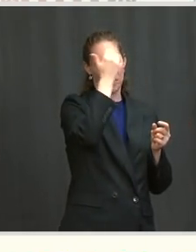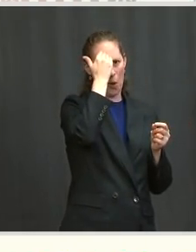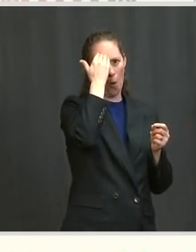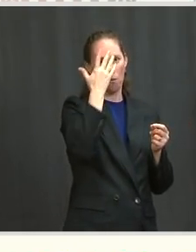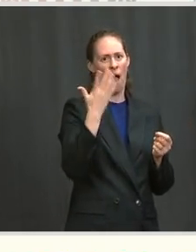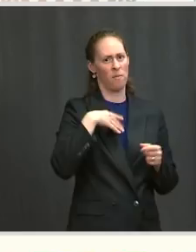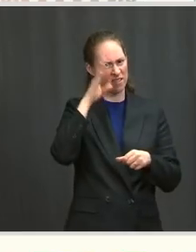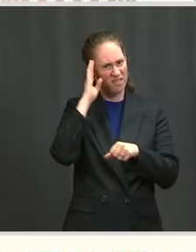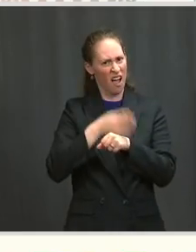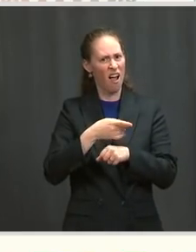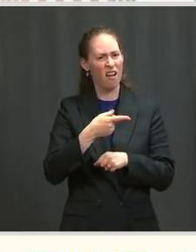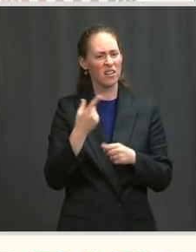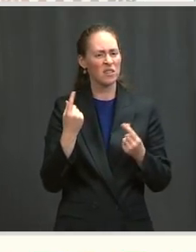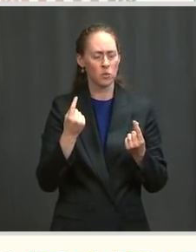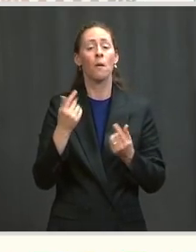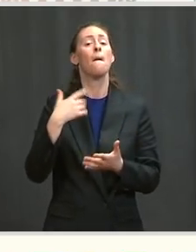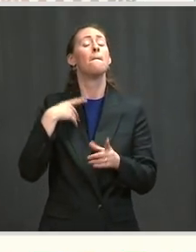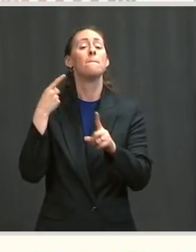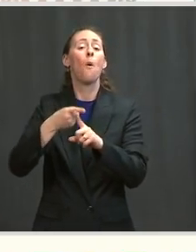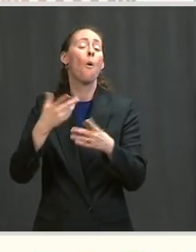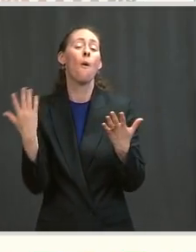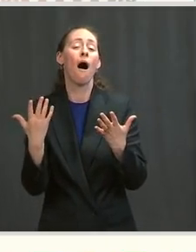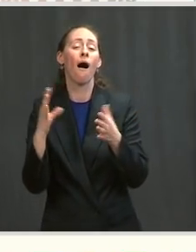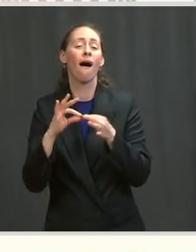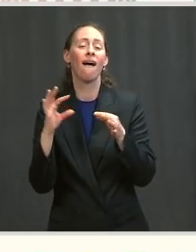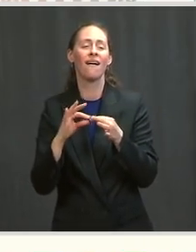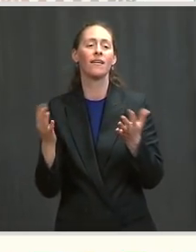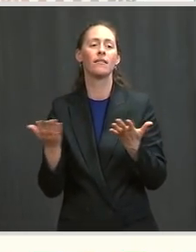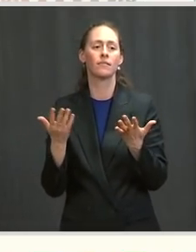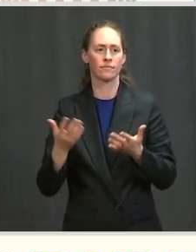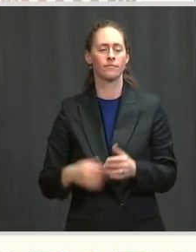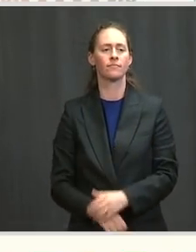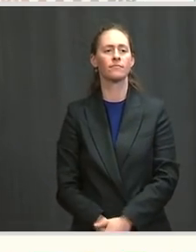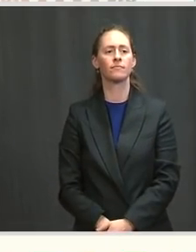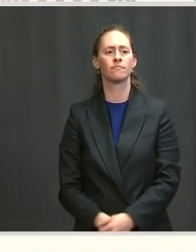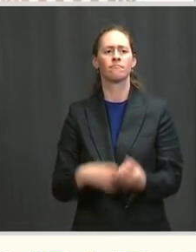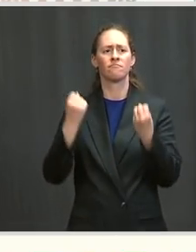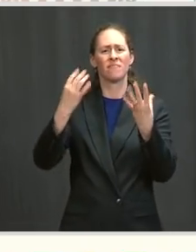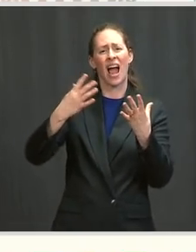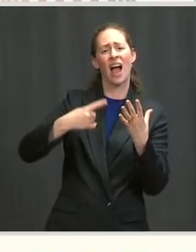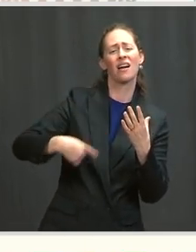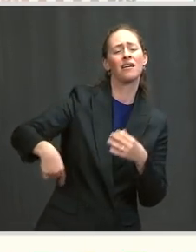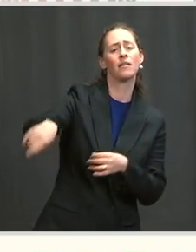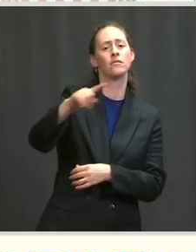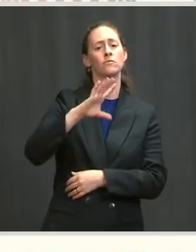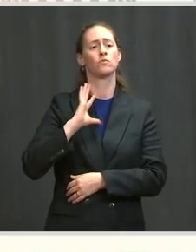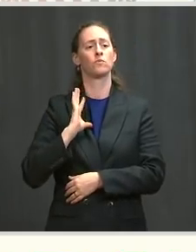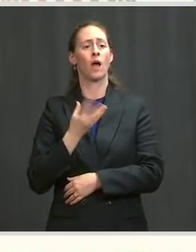The point is: A lot of transgender youth -- those who commit suicide --